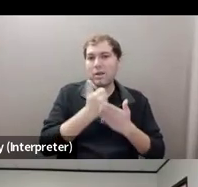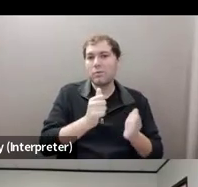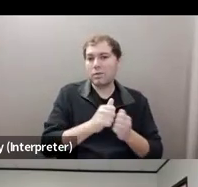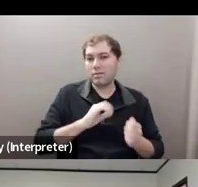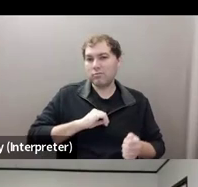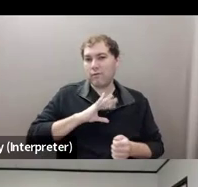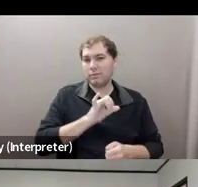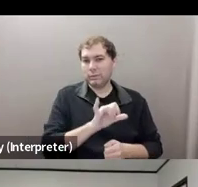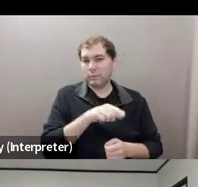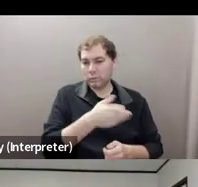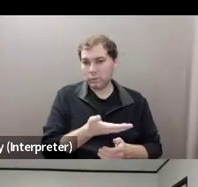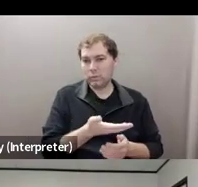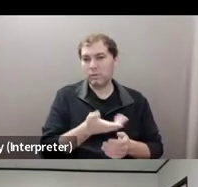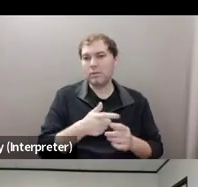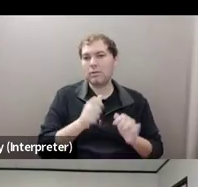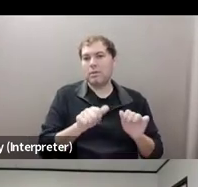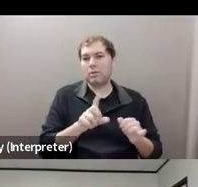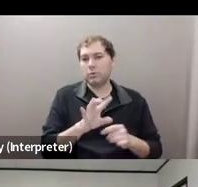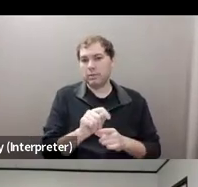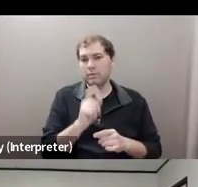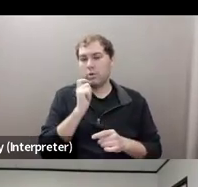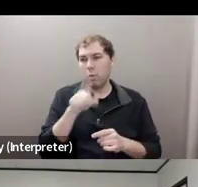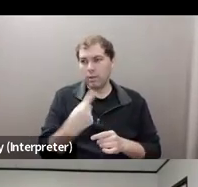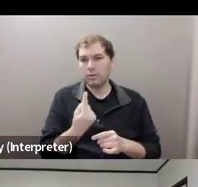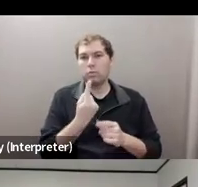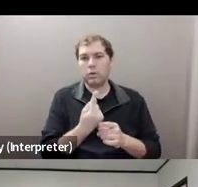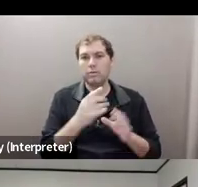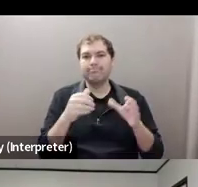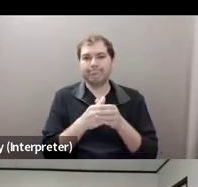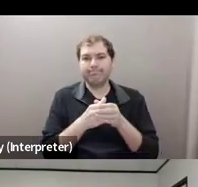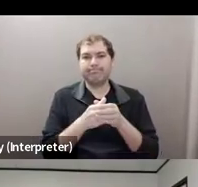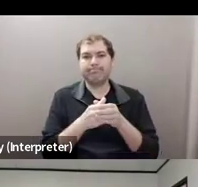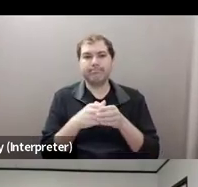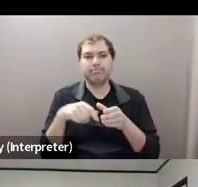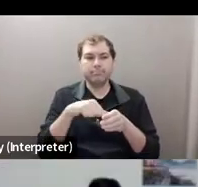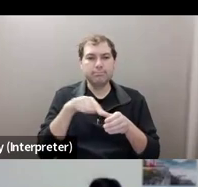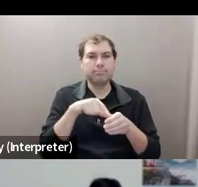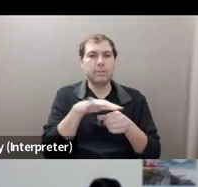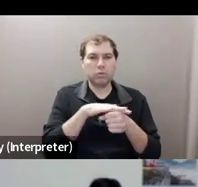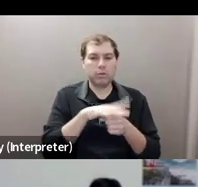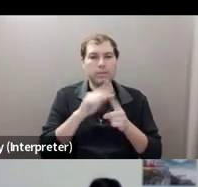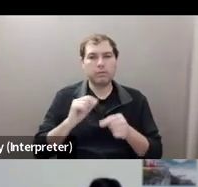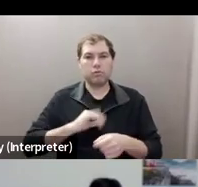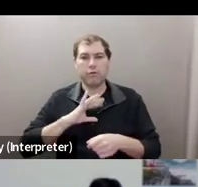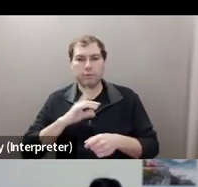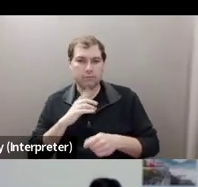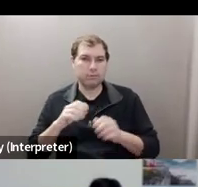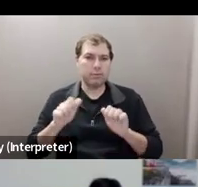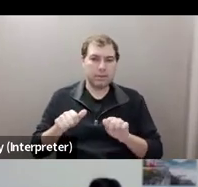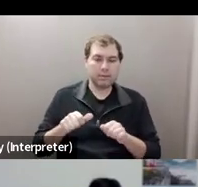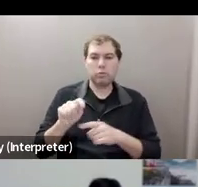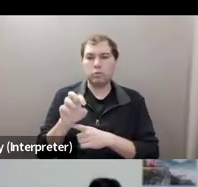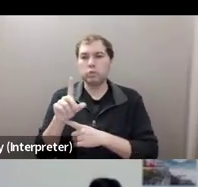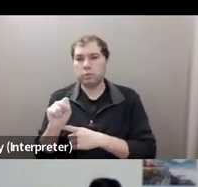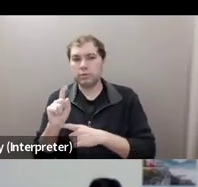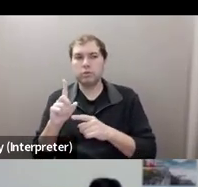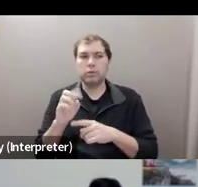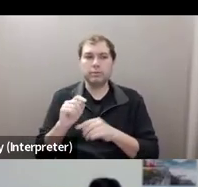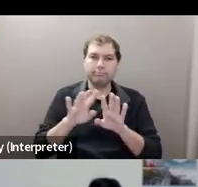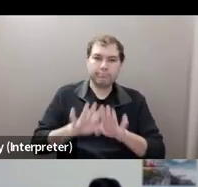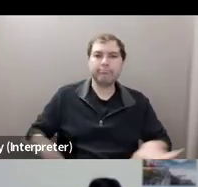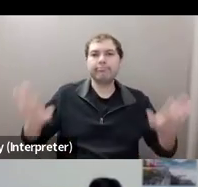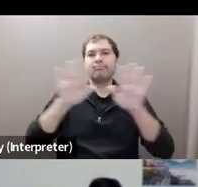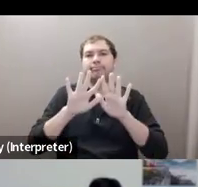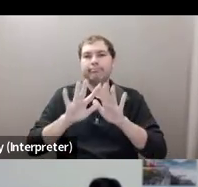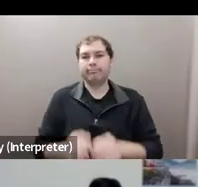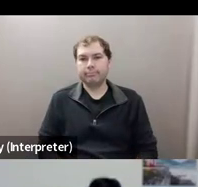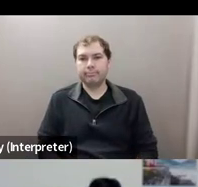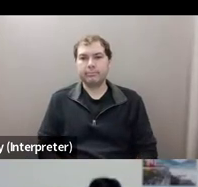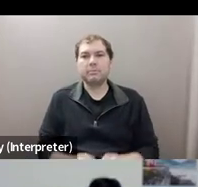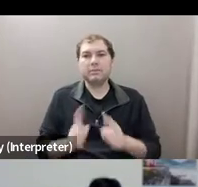Rebecca - APRIL: and ability to do so, not just in one particular venue, but confidence and the ability or the tools to do that across venues, and situations.